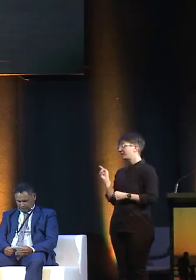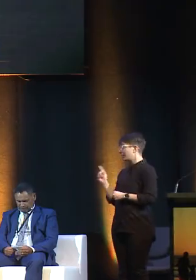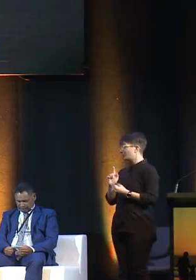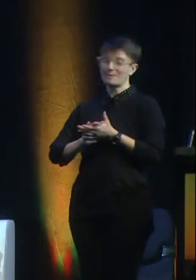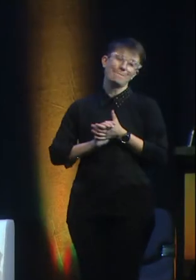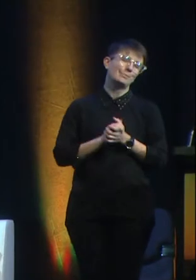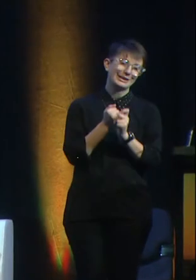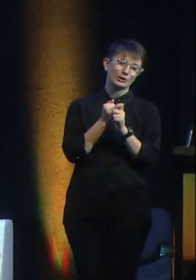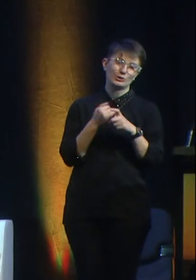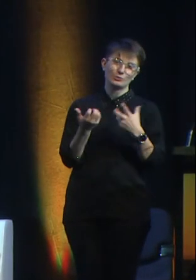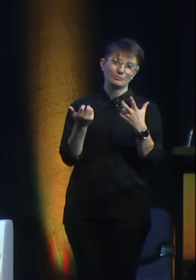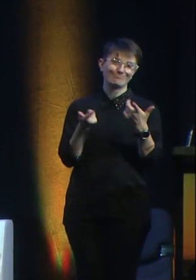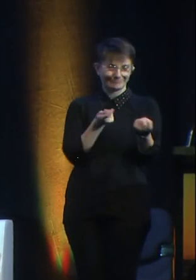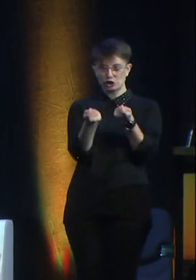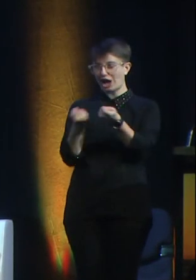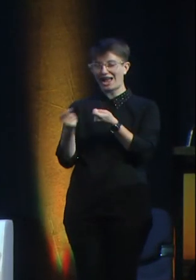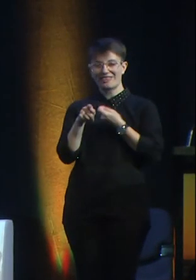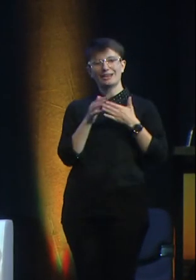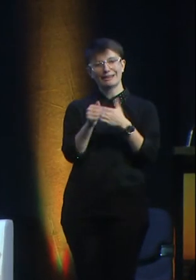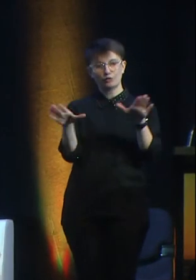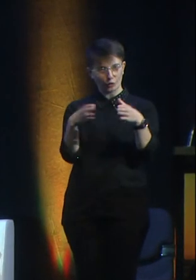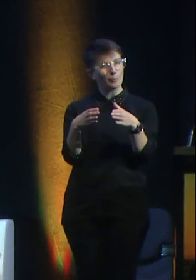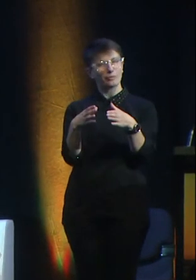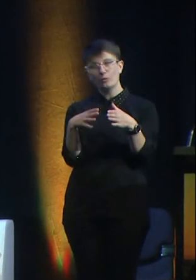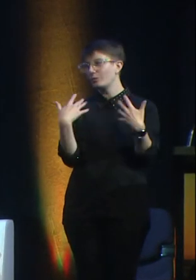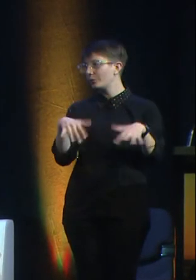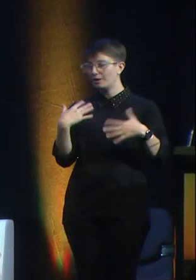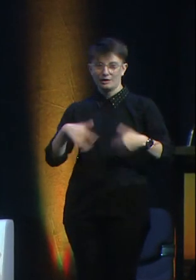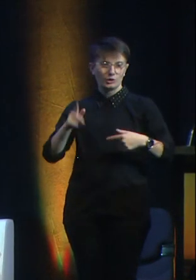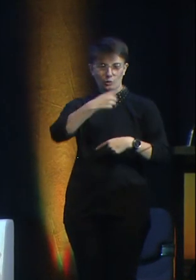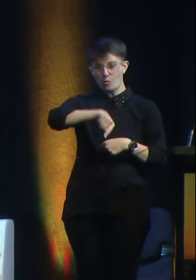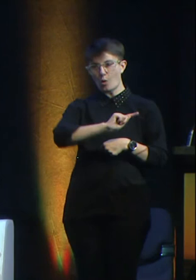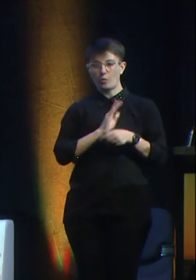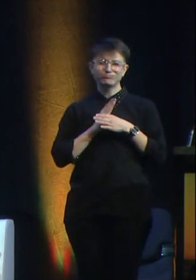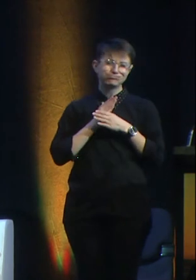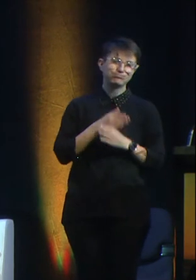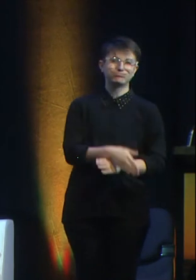you've all done such a fantastic job. A huge amount of hard work, not only the lead group